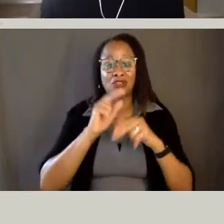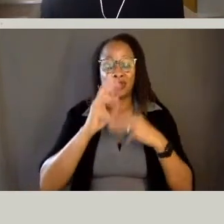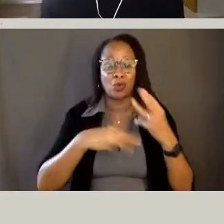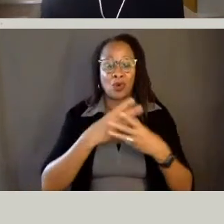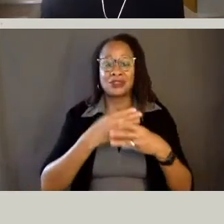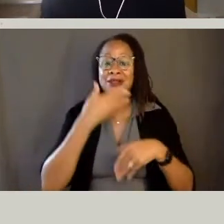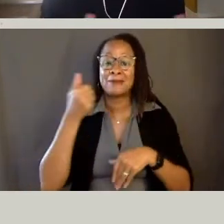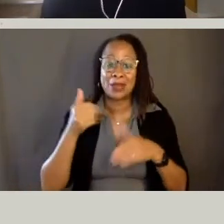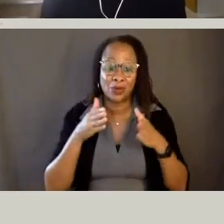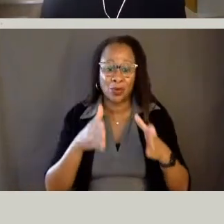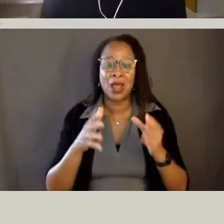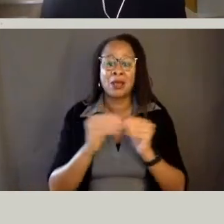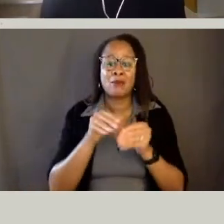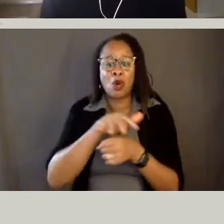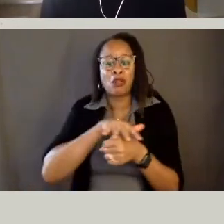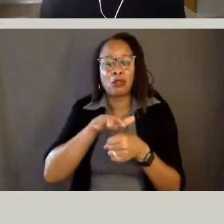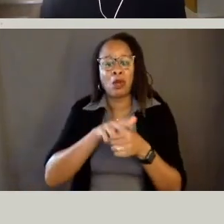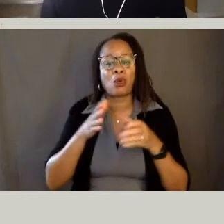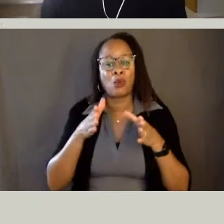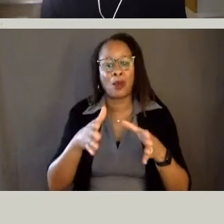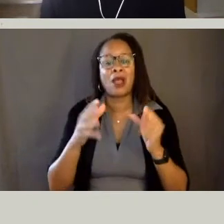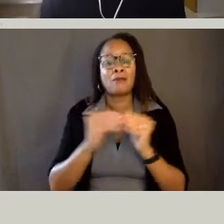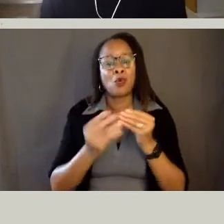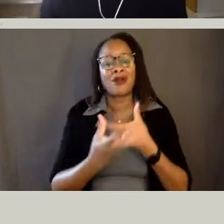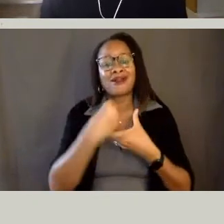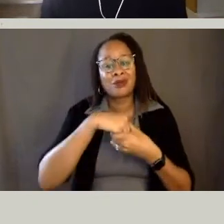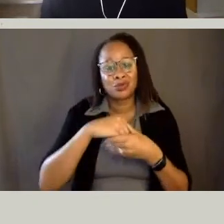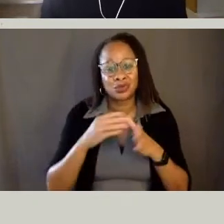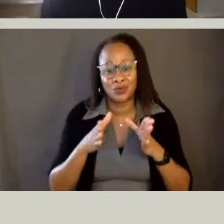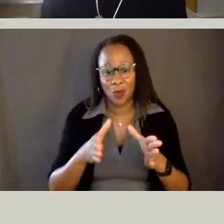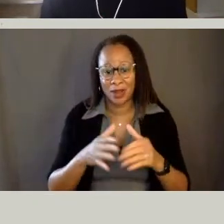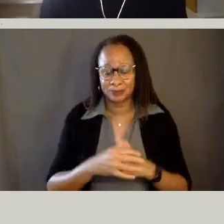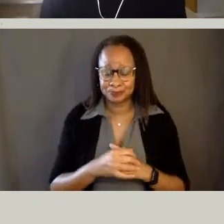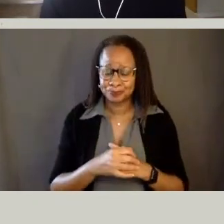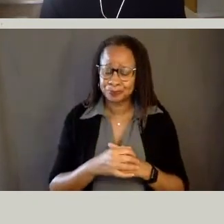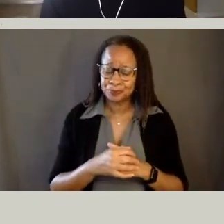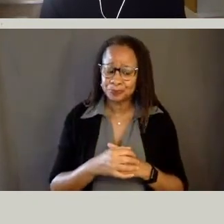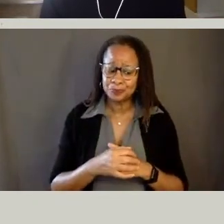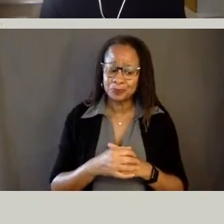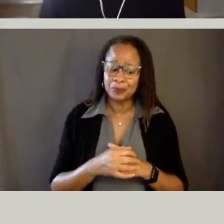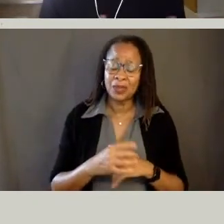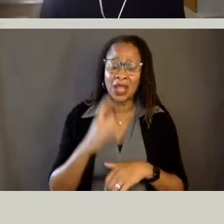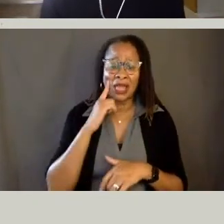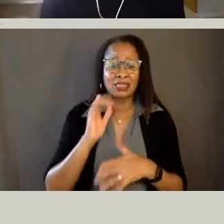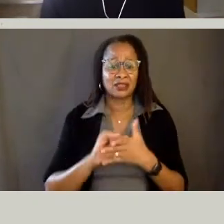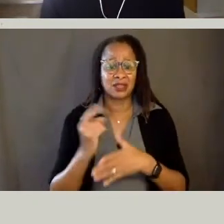in a more localized way, in a more inclusive way. I think that that's something that I'd love to see